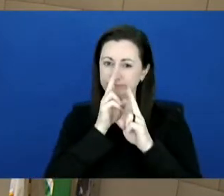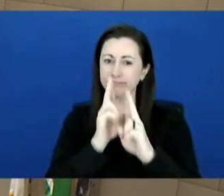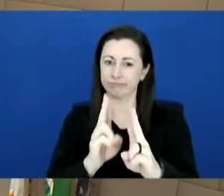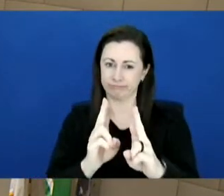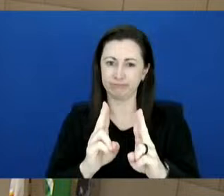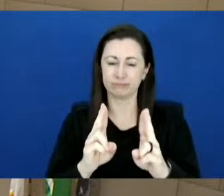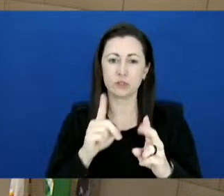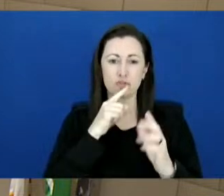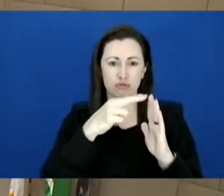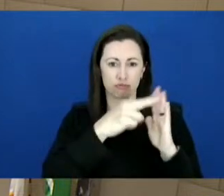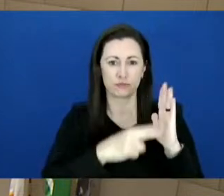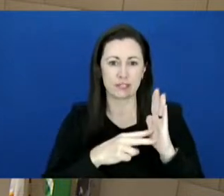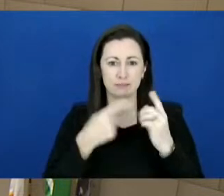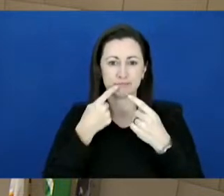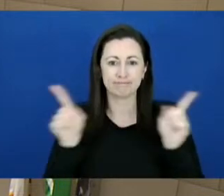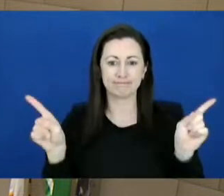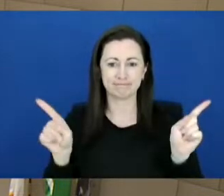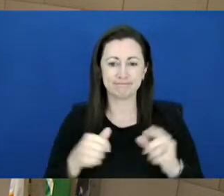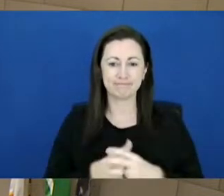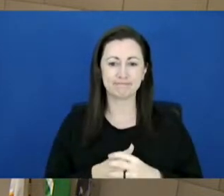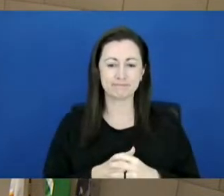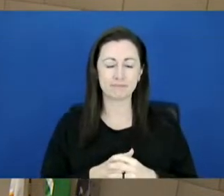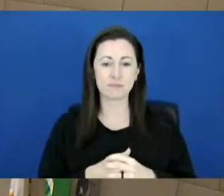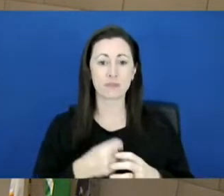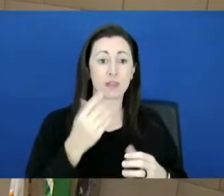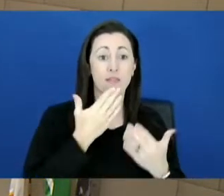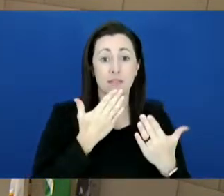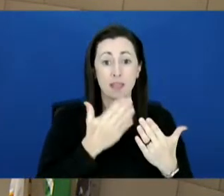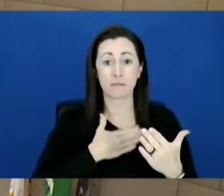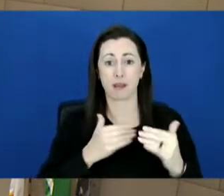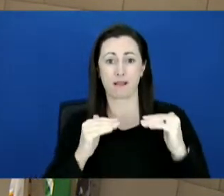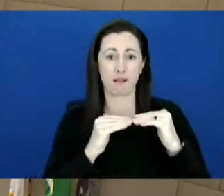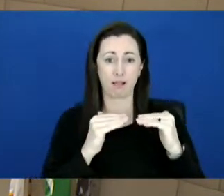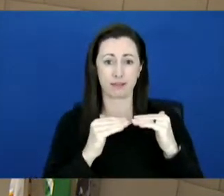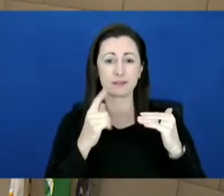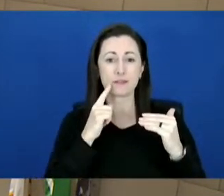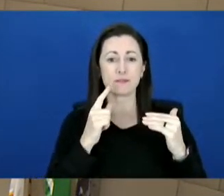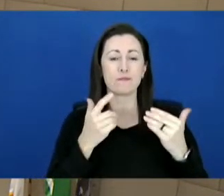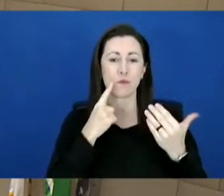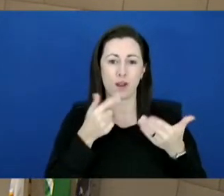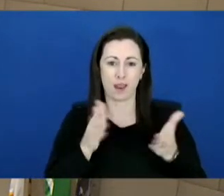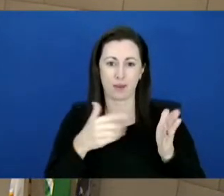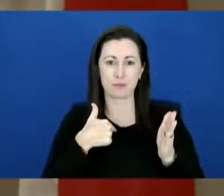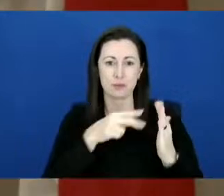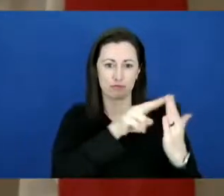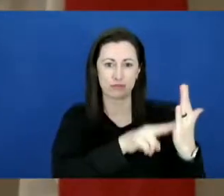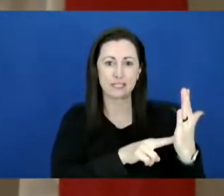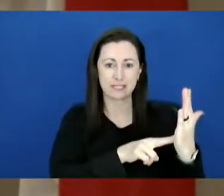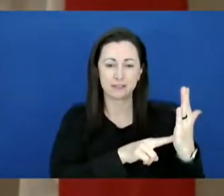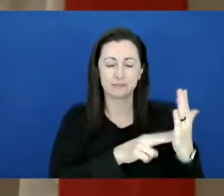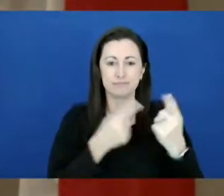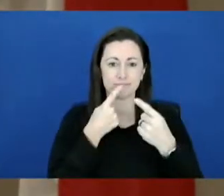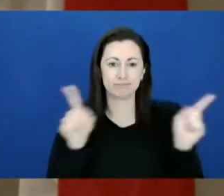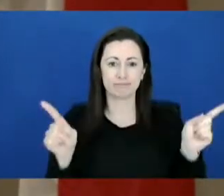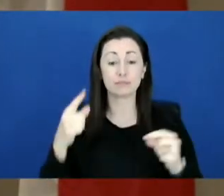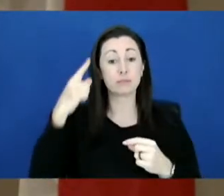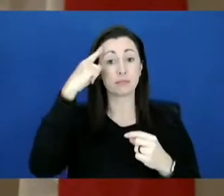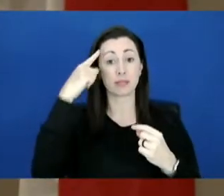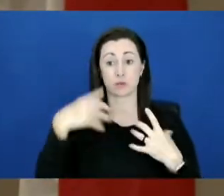ABSOLUTELY DELIGHTED AND ALSO --